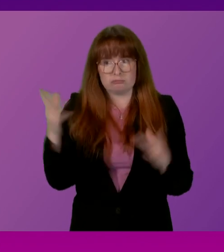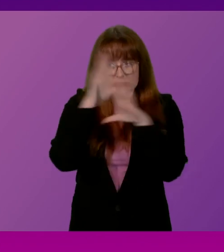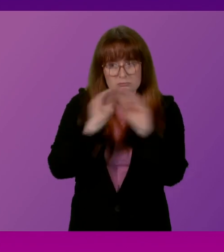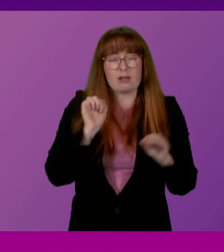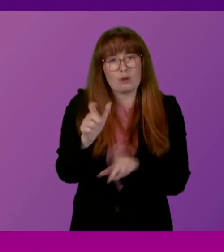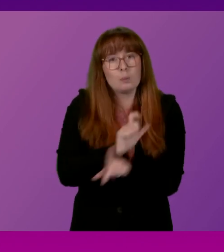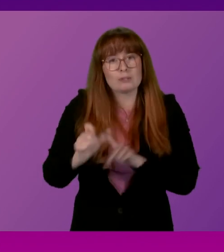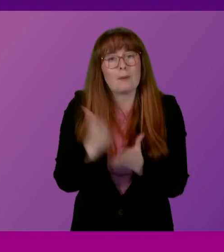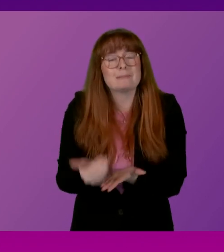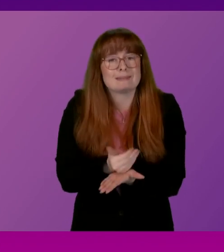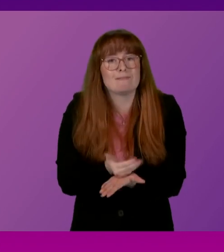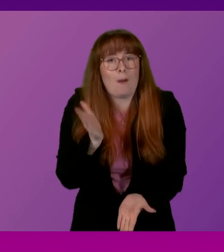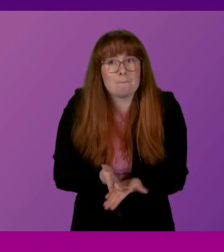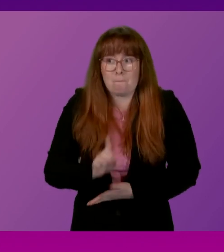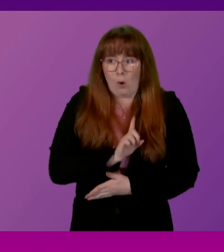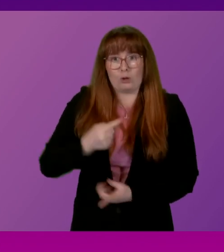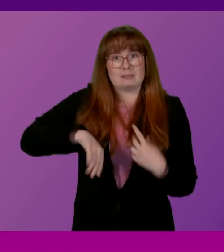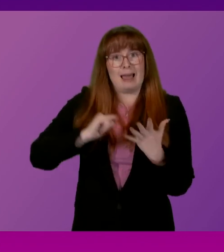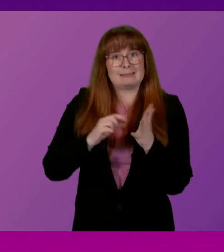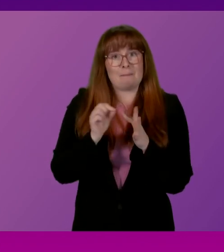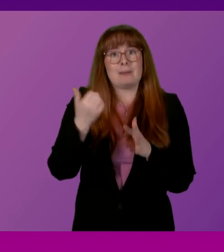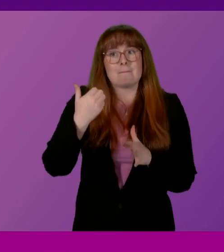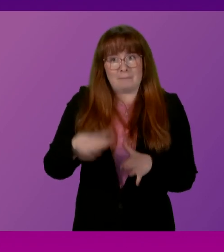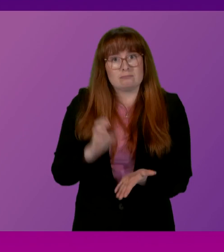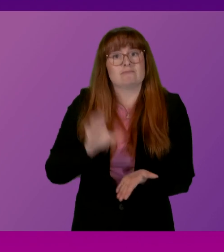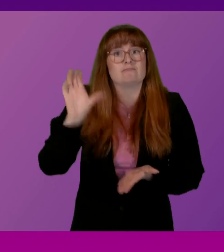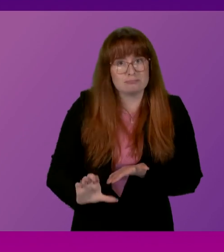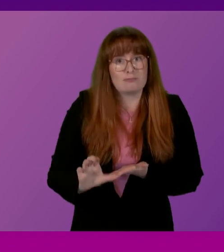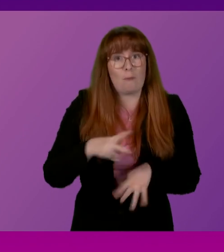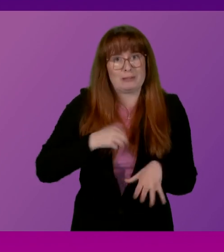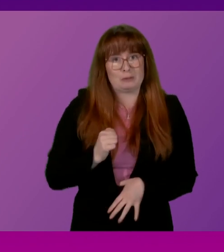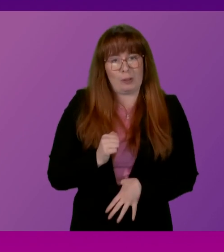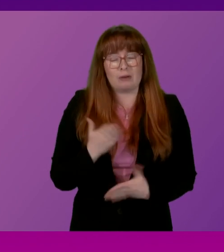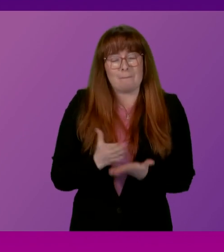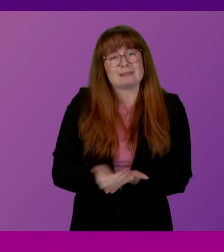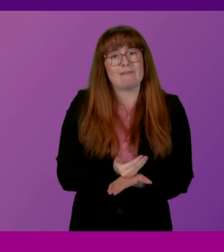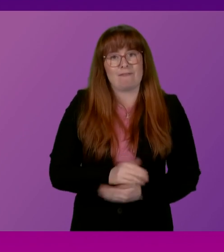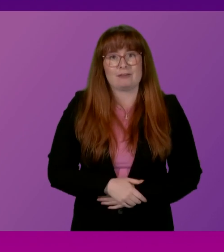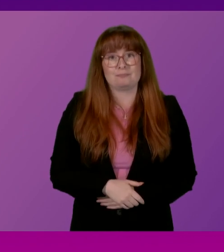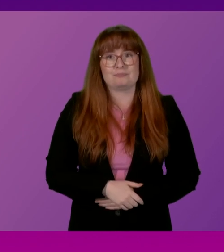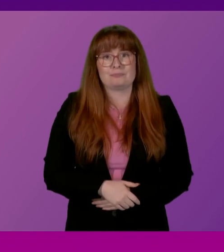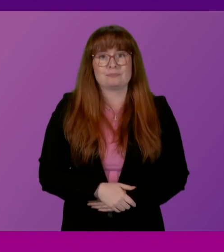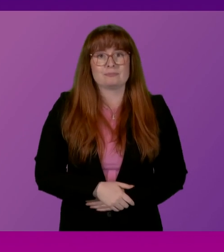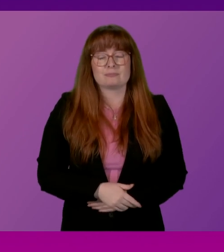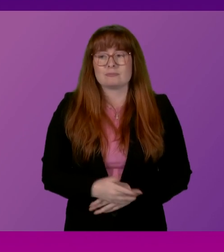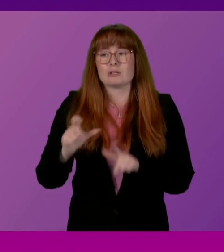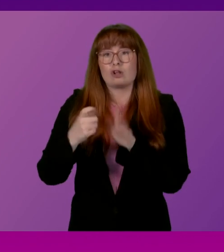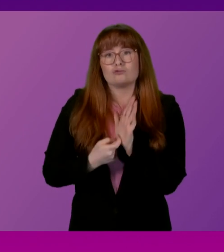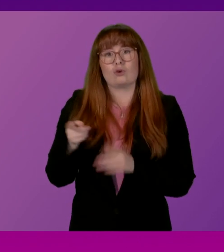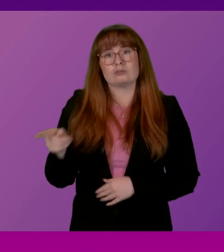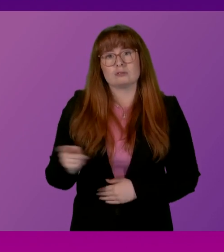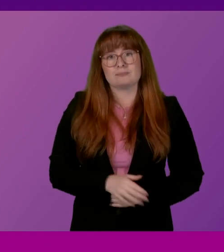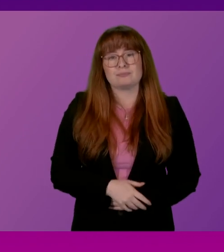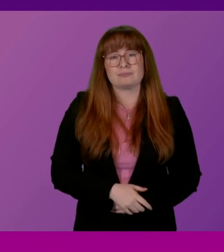safer because of the SNP’s investment in Police Scotland.